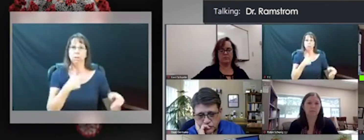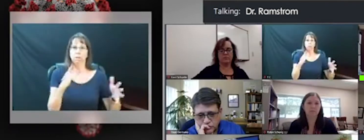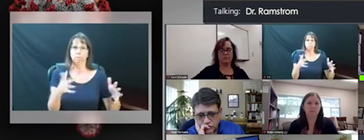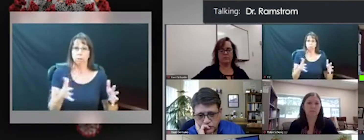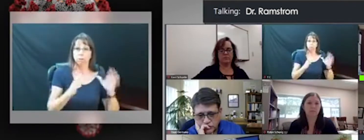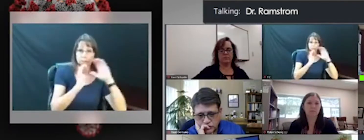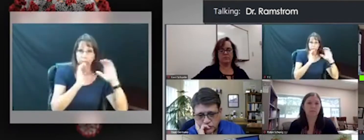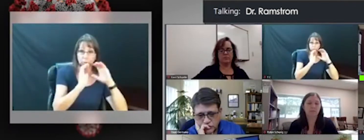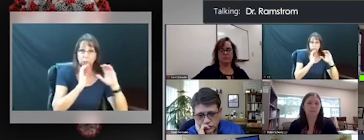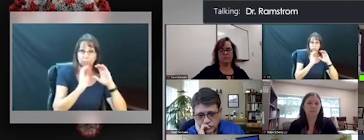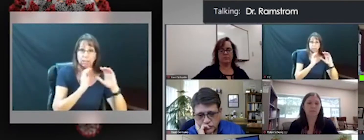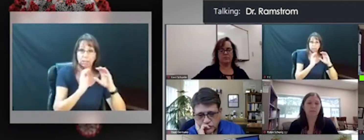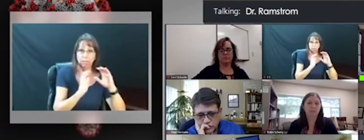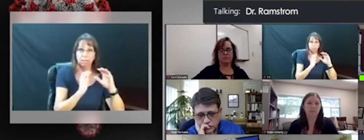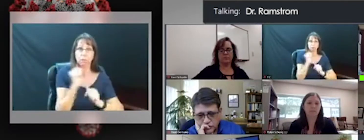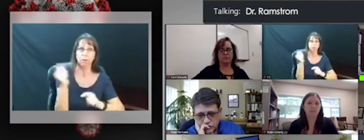just like we're doing with the other school settings.